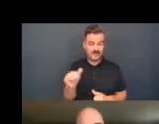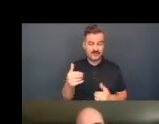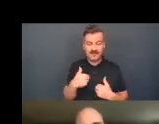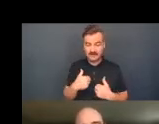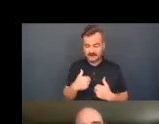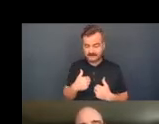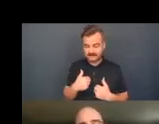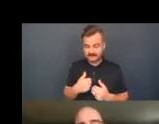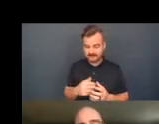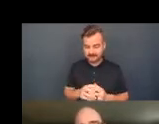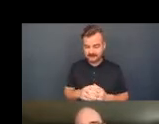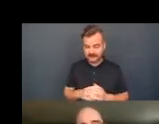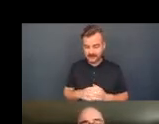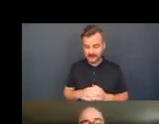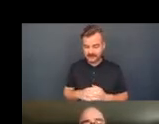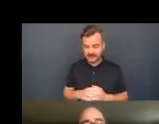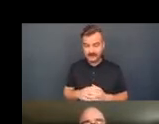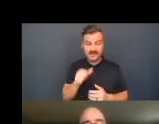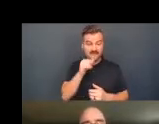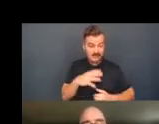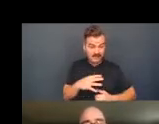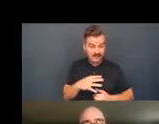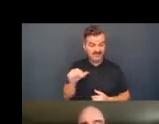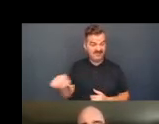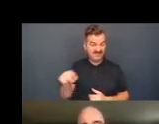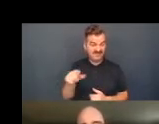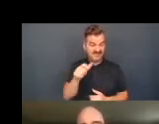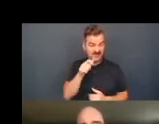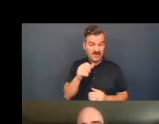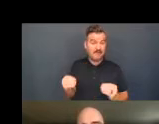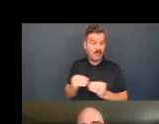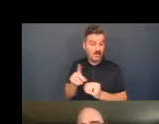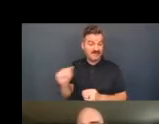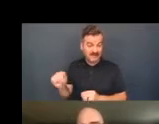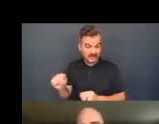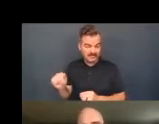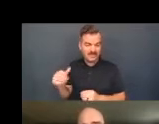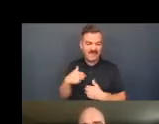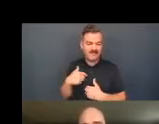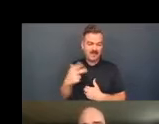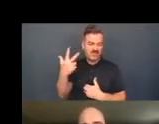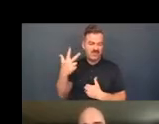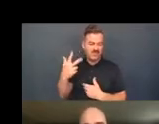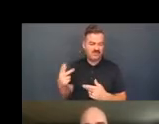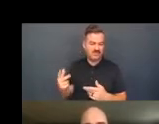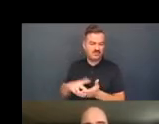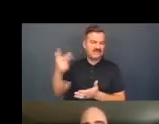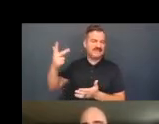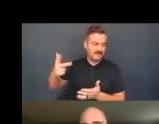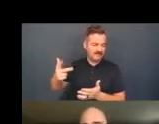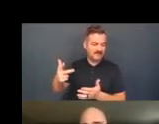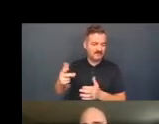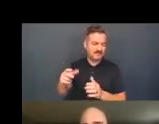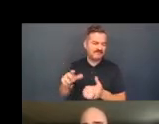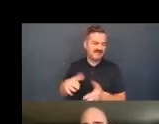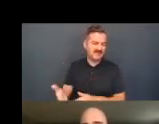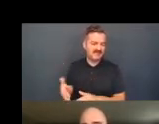16:16:22 females who are more disabled have three times the rate of death than the general